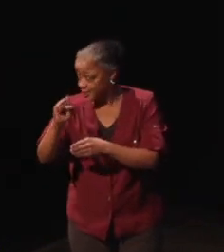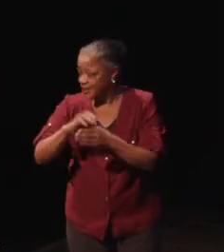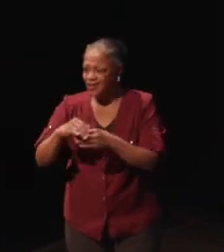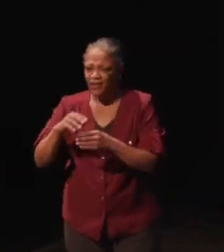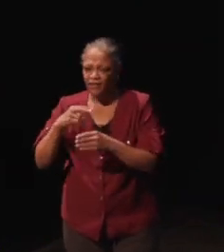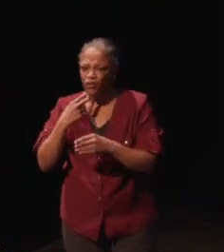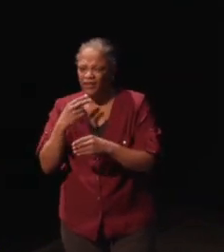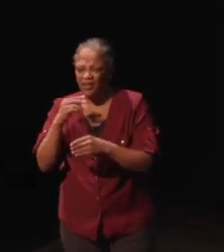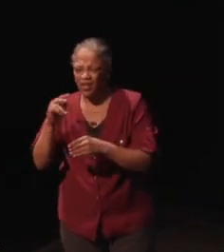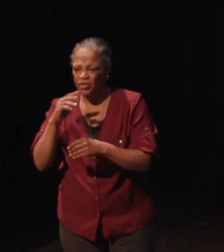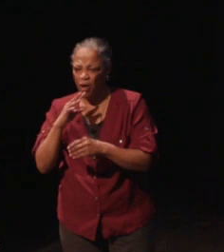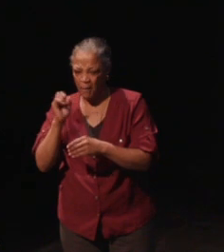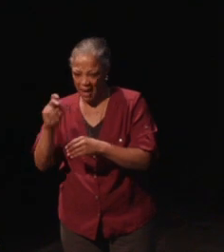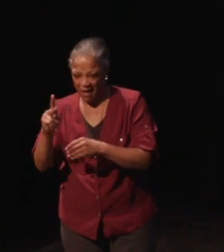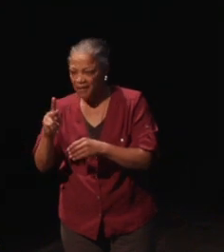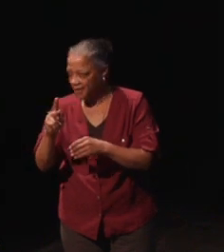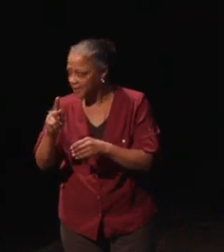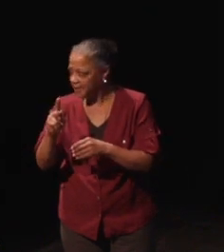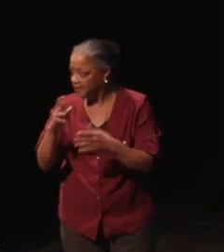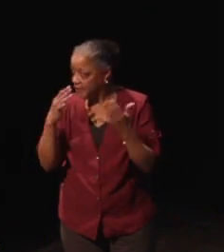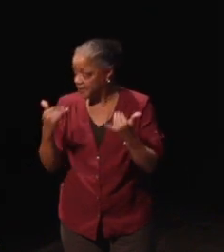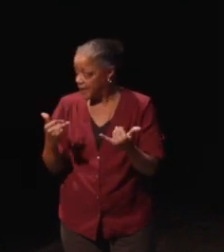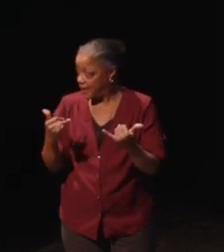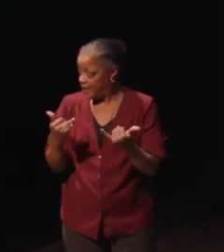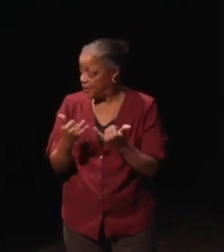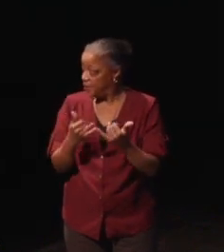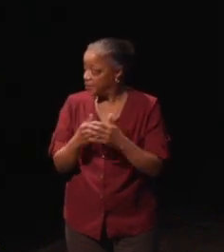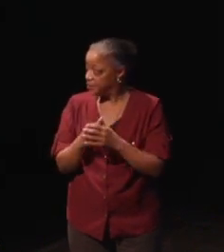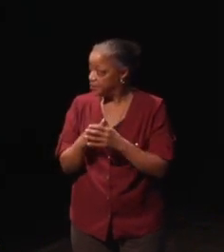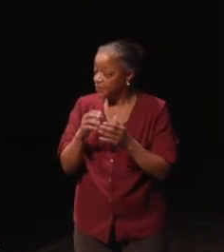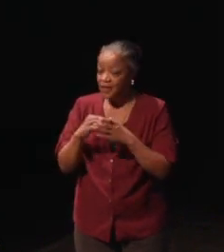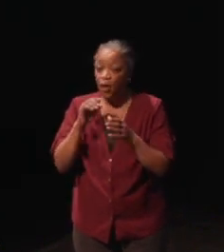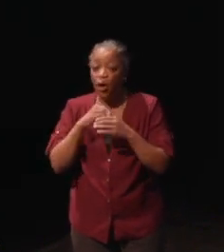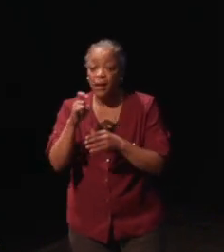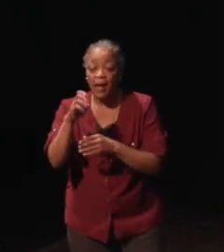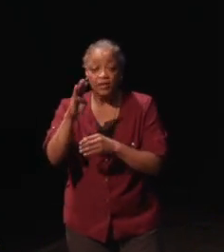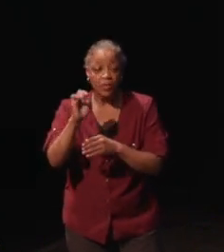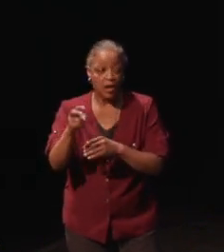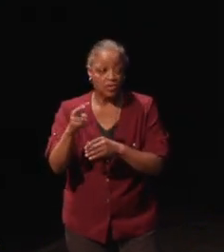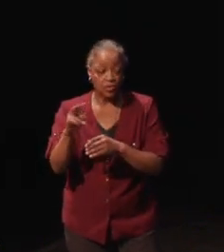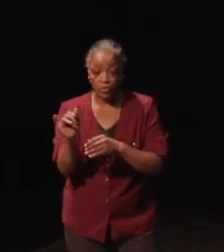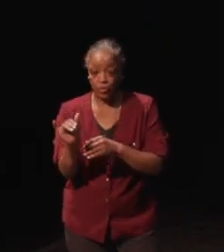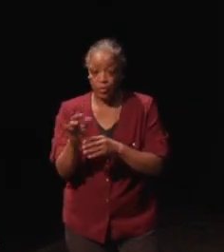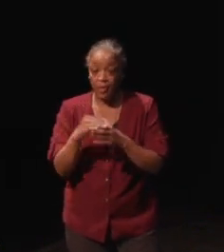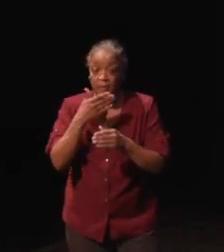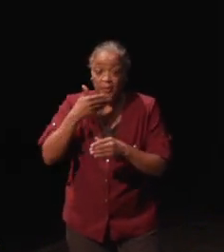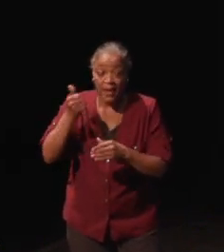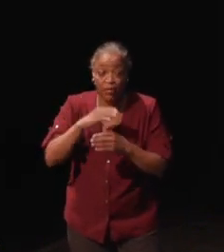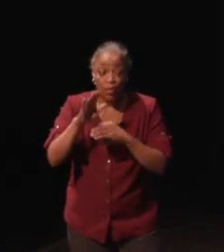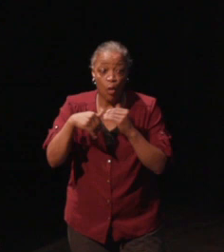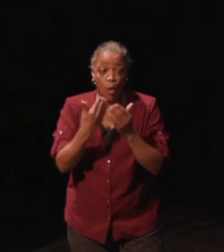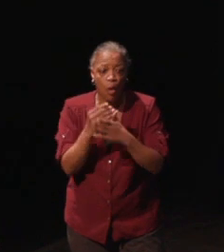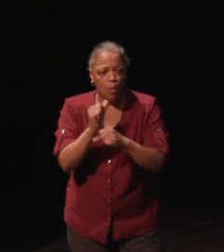and well now there's actually narrow it out on Xbox too. But what's even better is they all pretty much work the same way